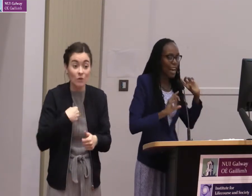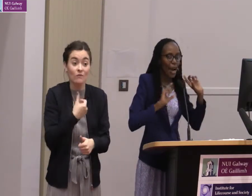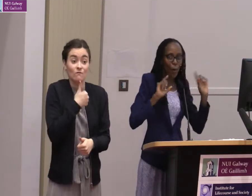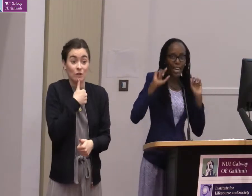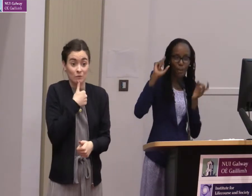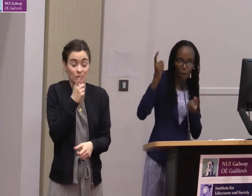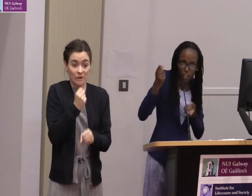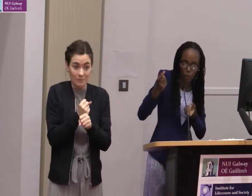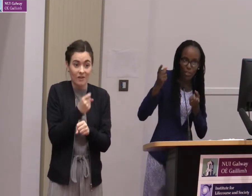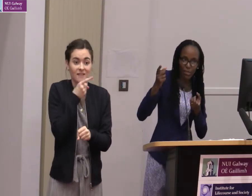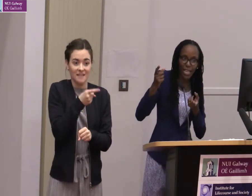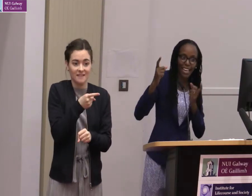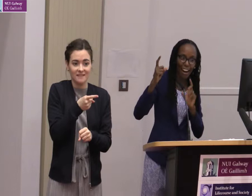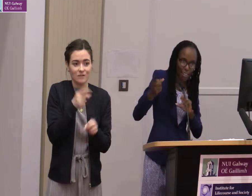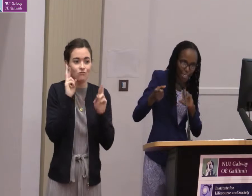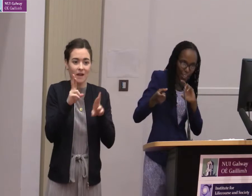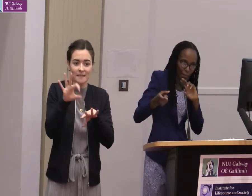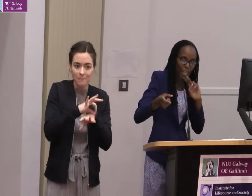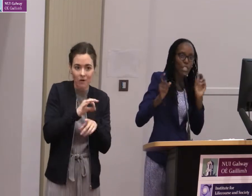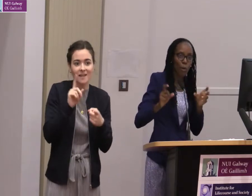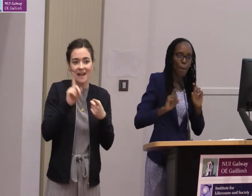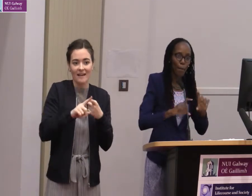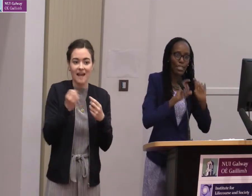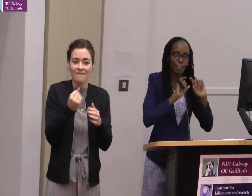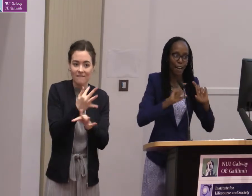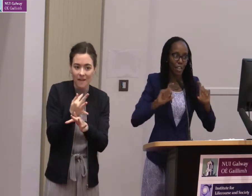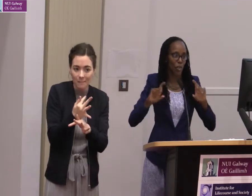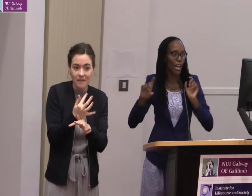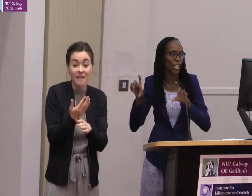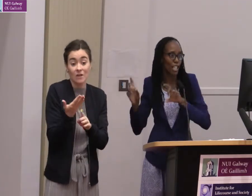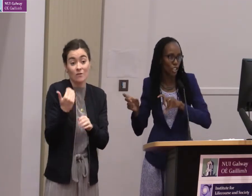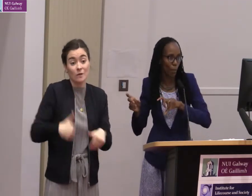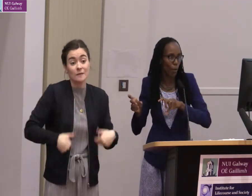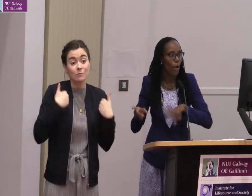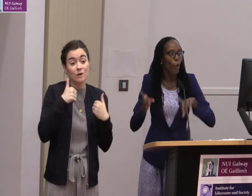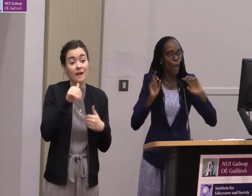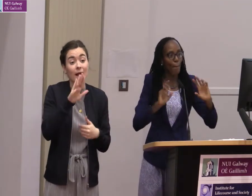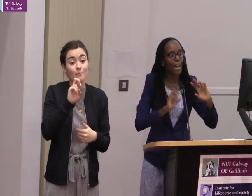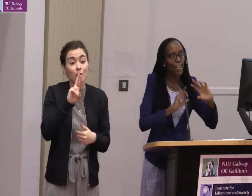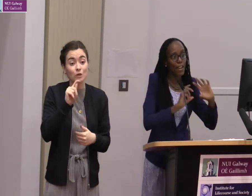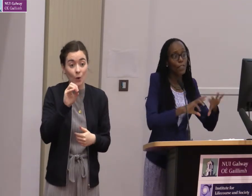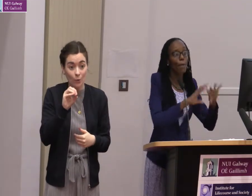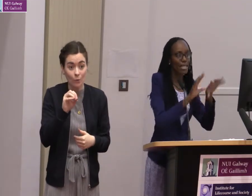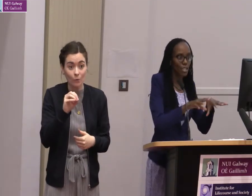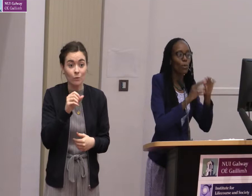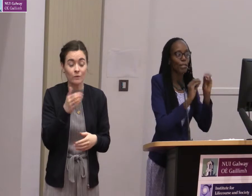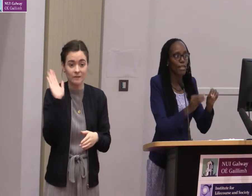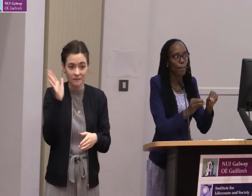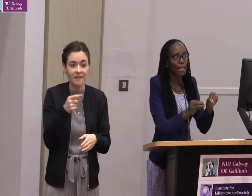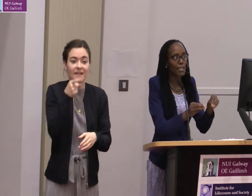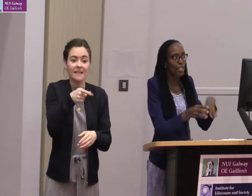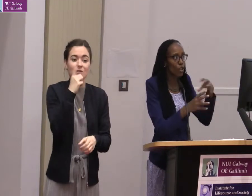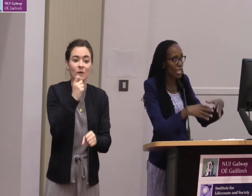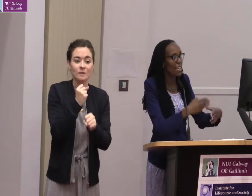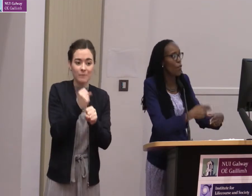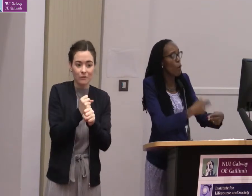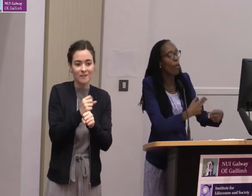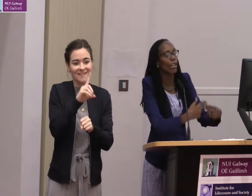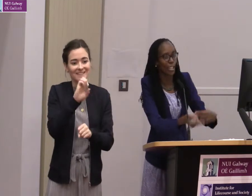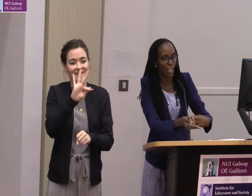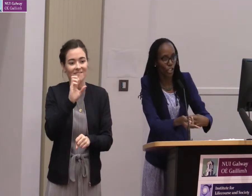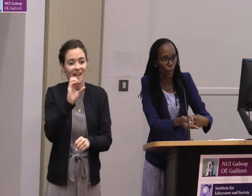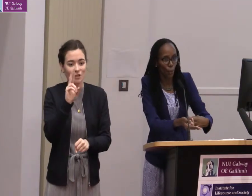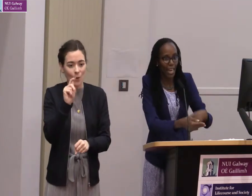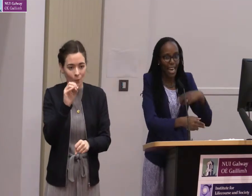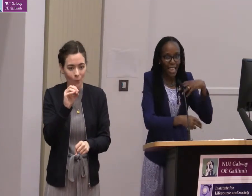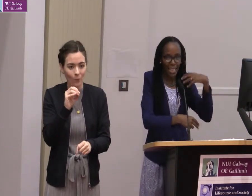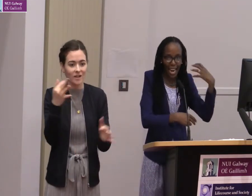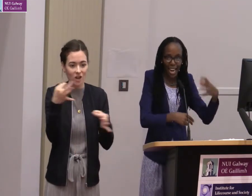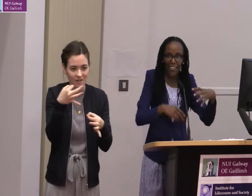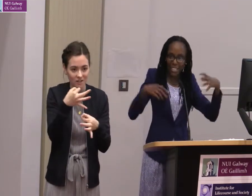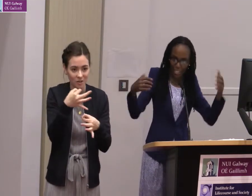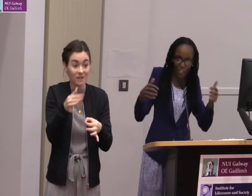So this will talk was about guardianship, so it is not under formal guardianship, the